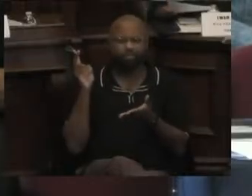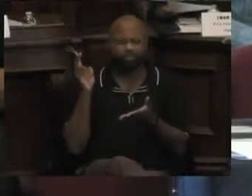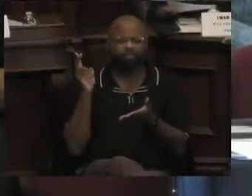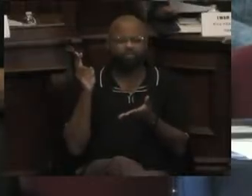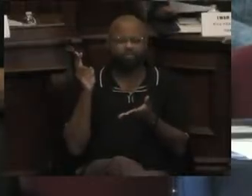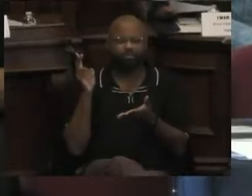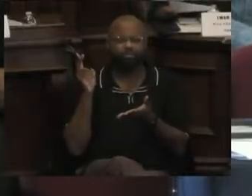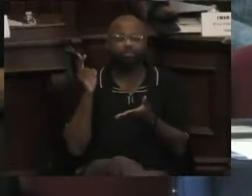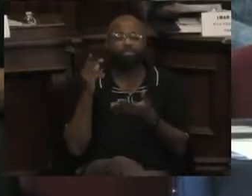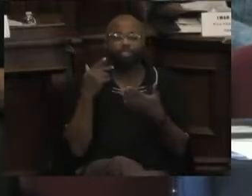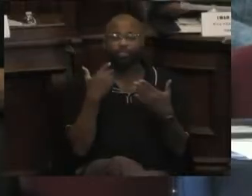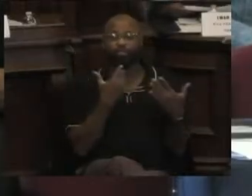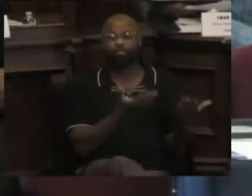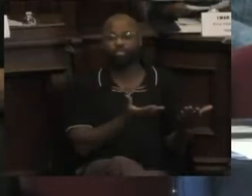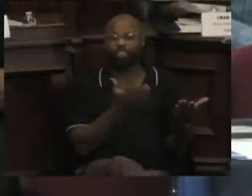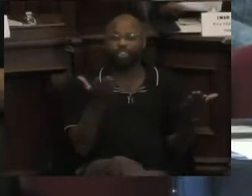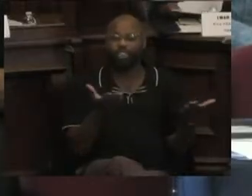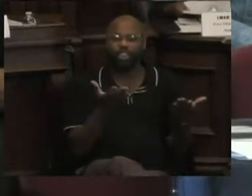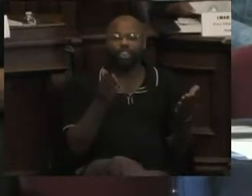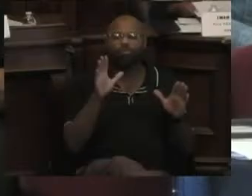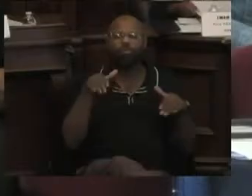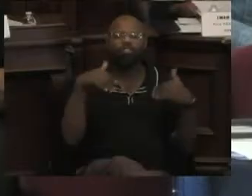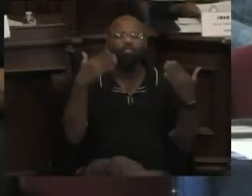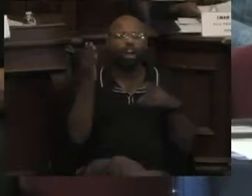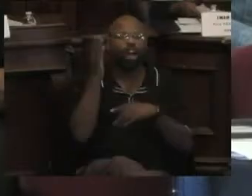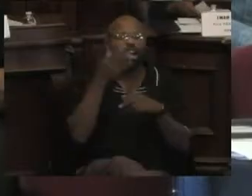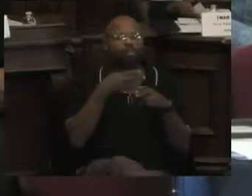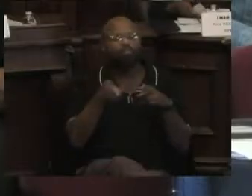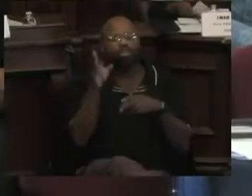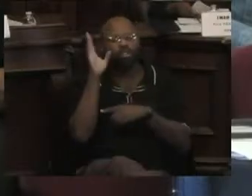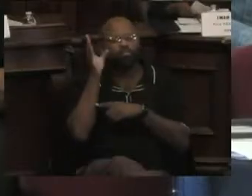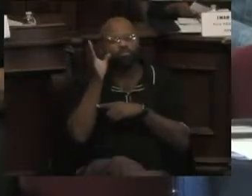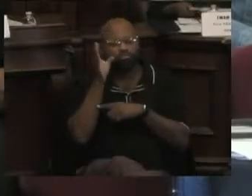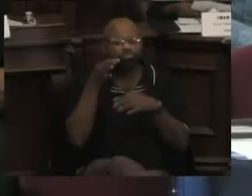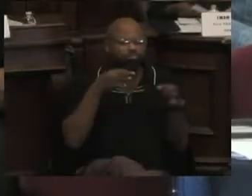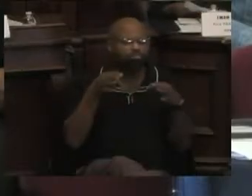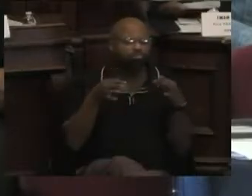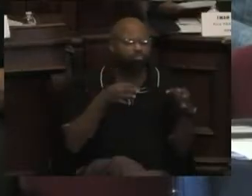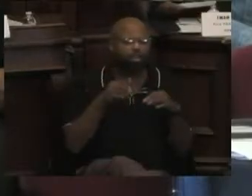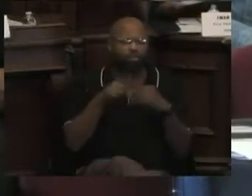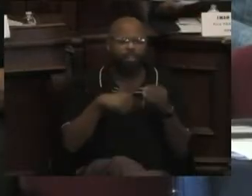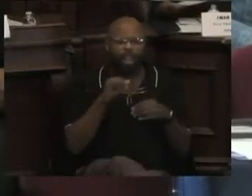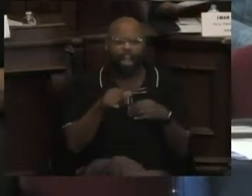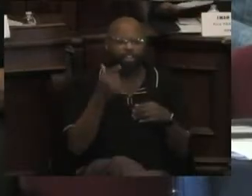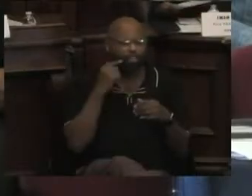received this, I think, a week and a half or two weeks ago.